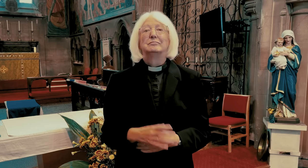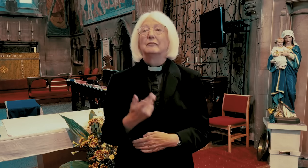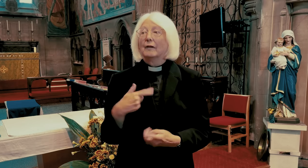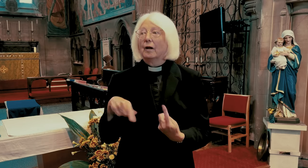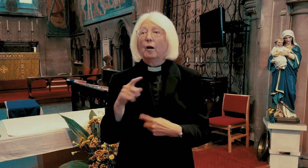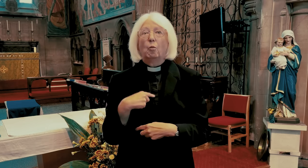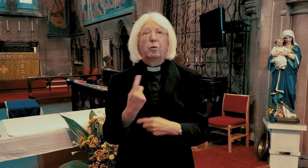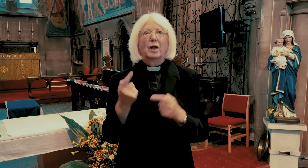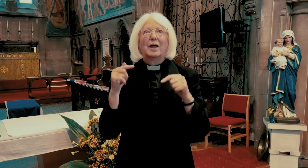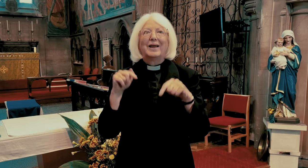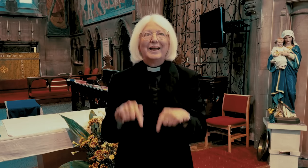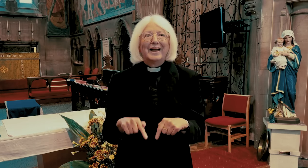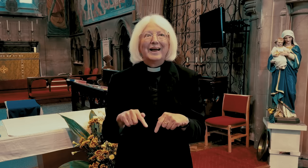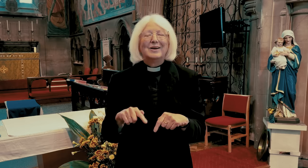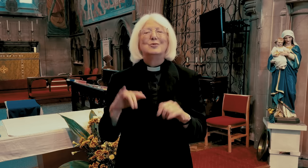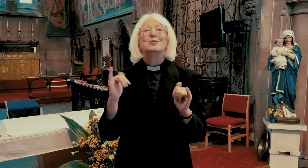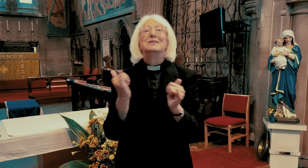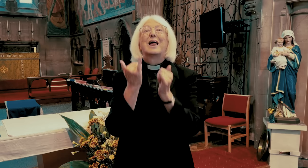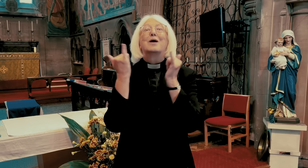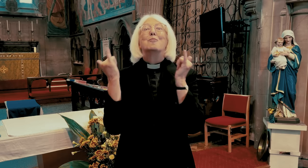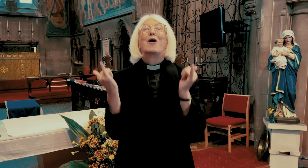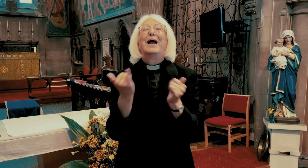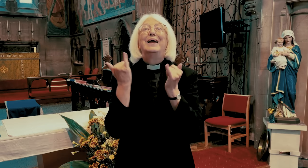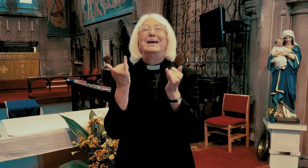We are here to celebrate Bible Sunday.